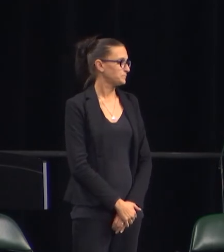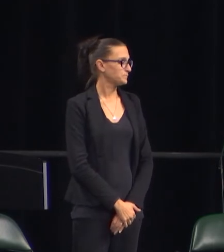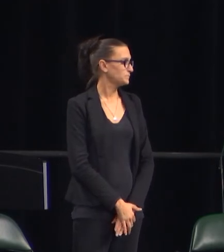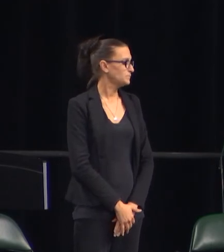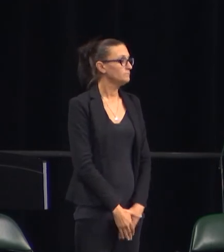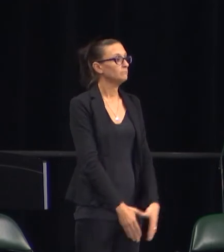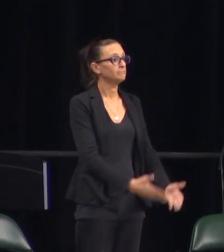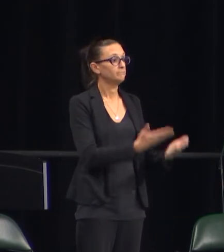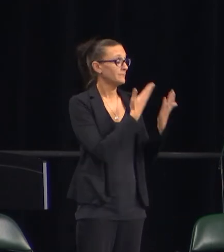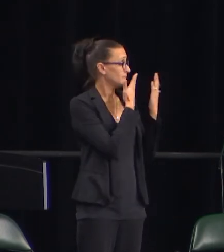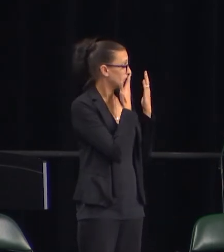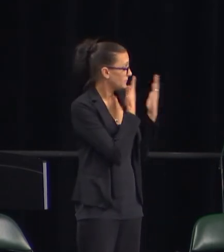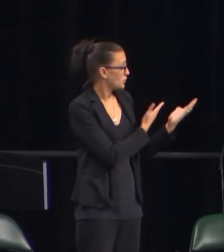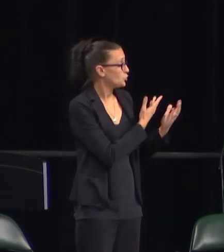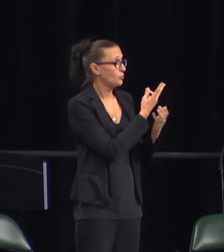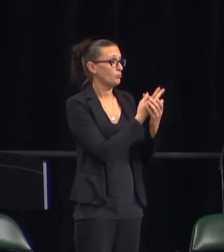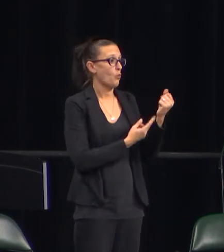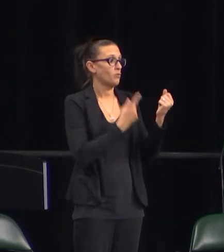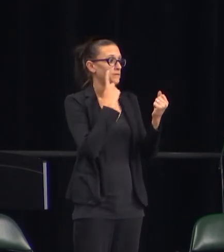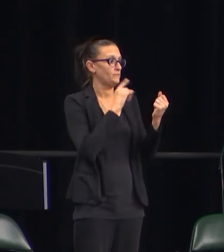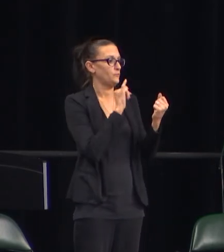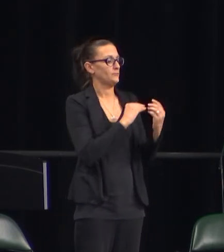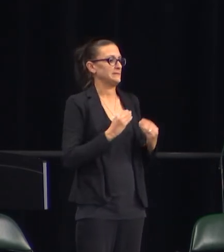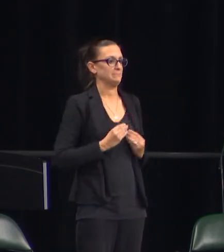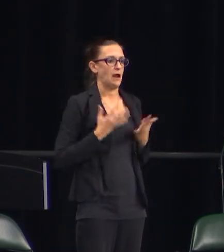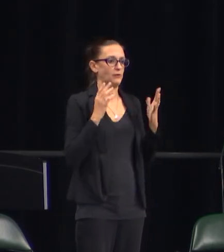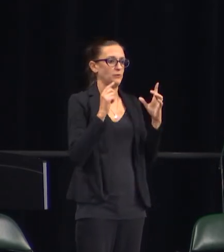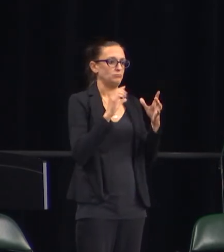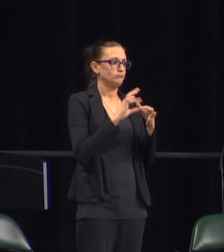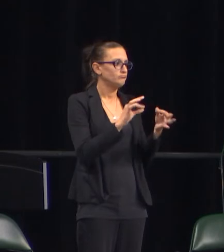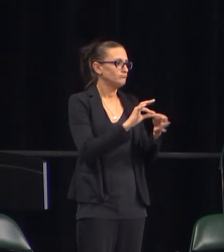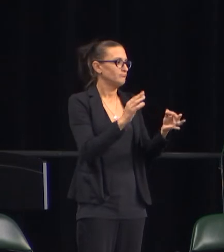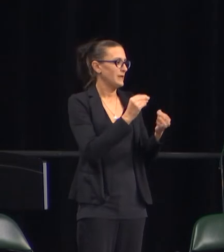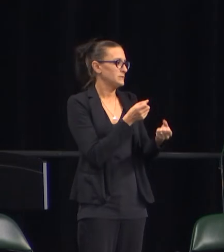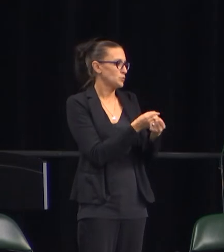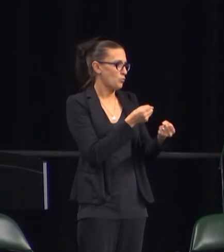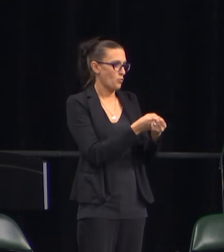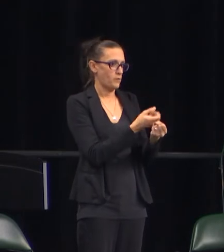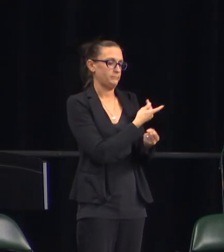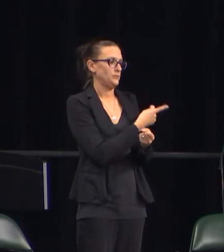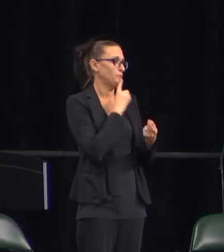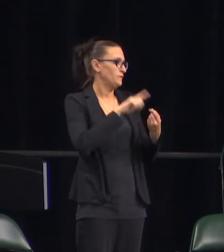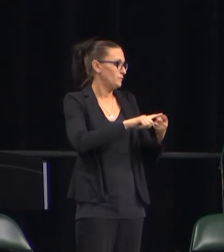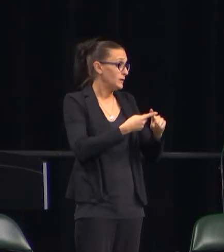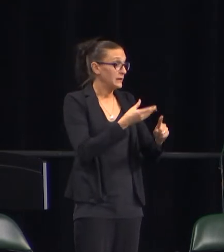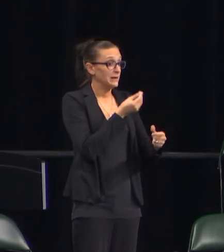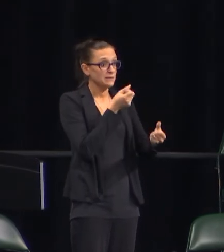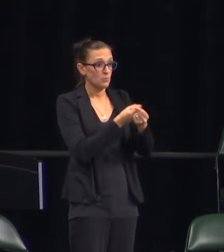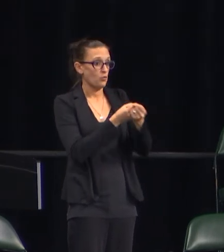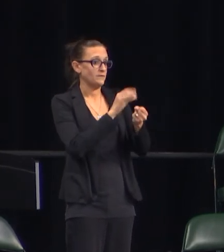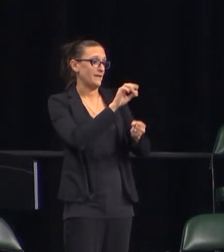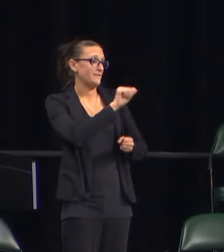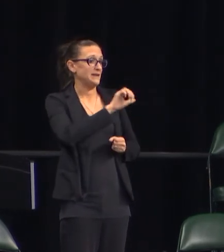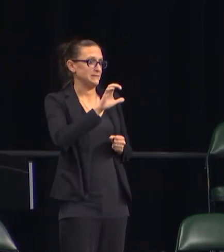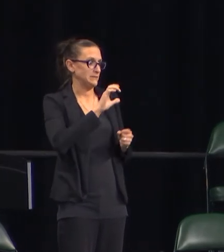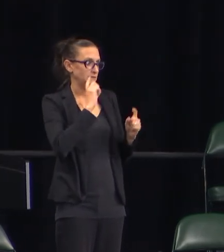Thank you both for inspiring words and support. You've been friends and supporters of ACC over the years,